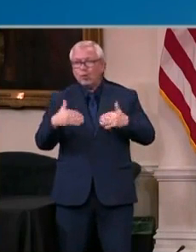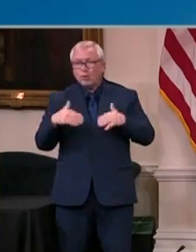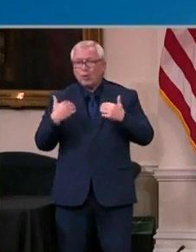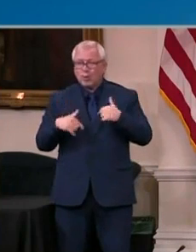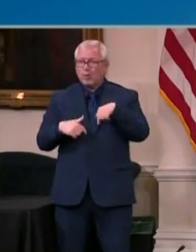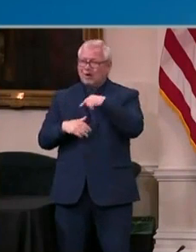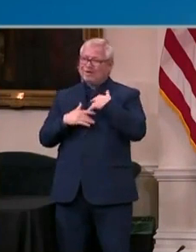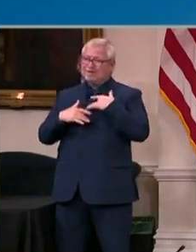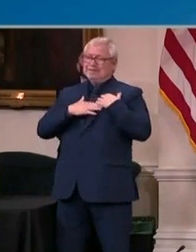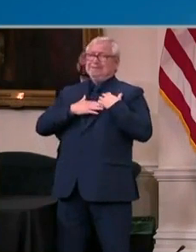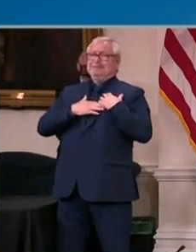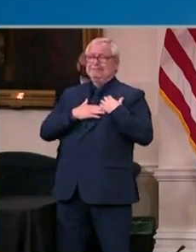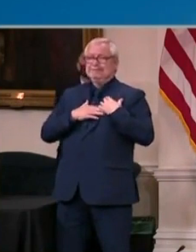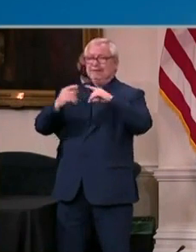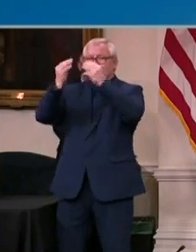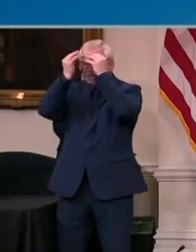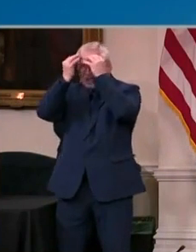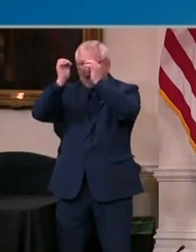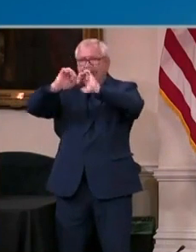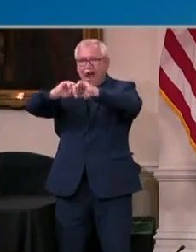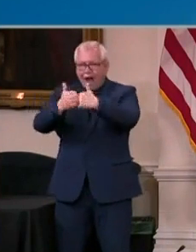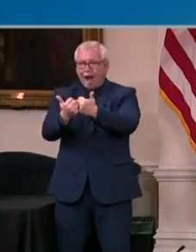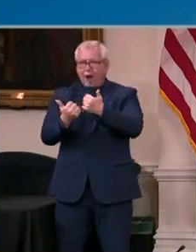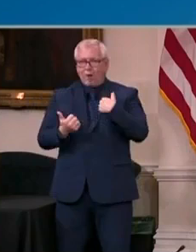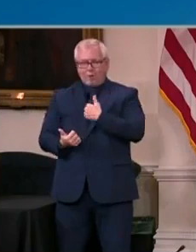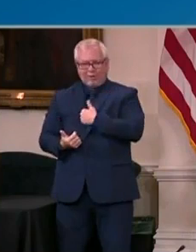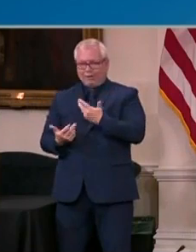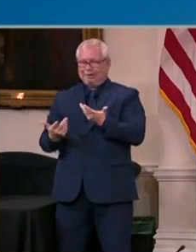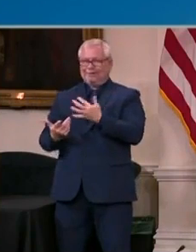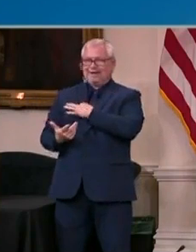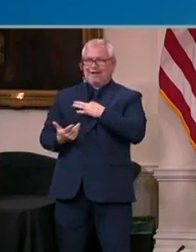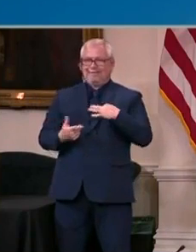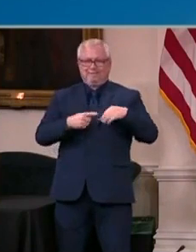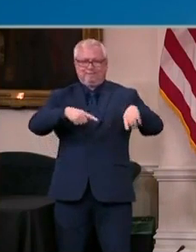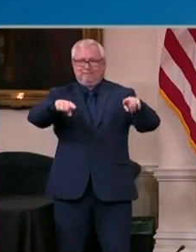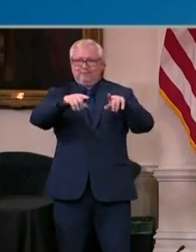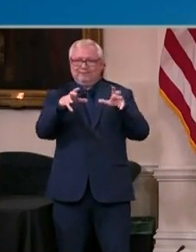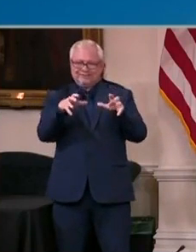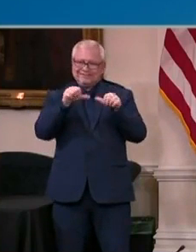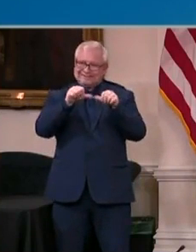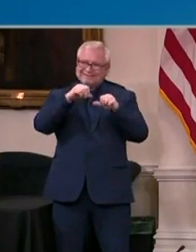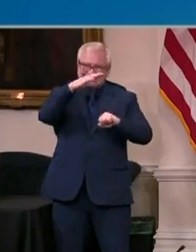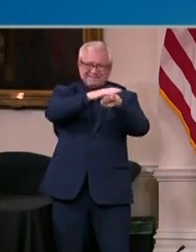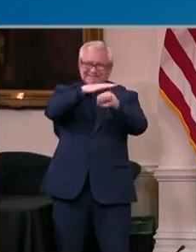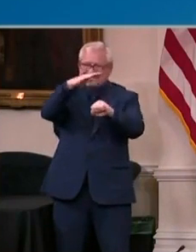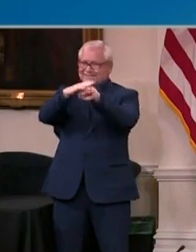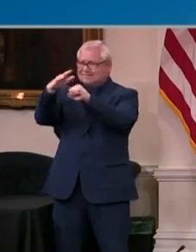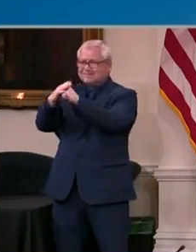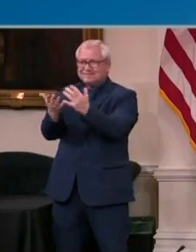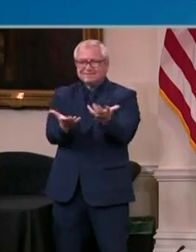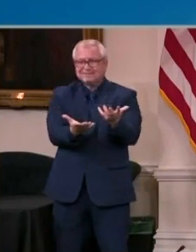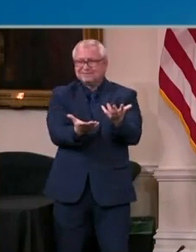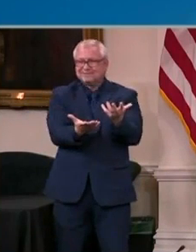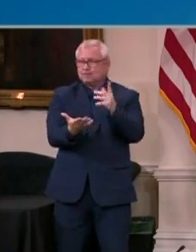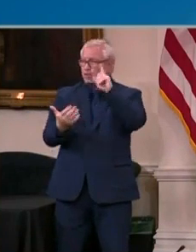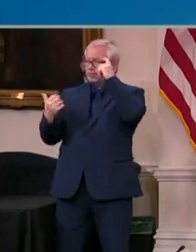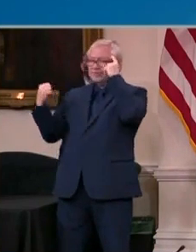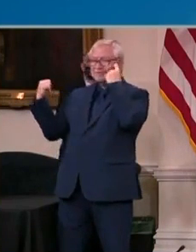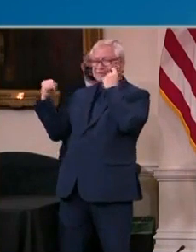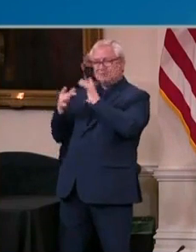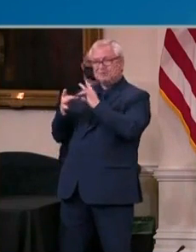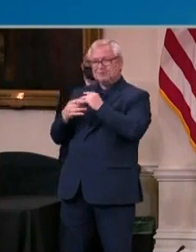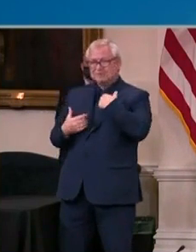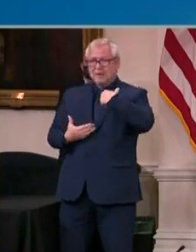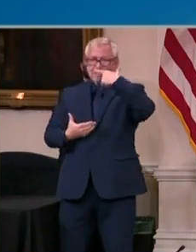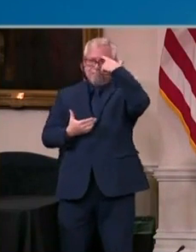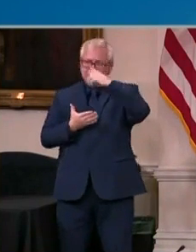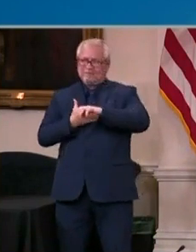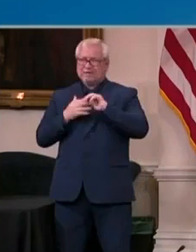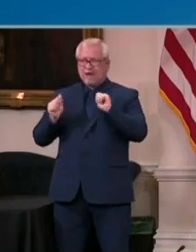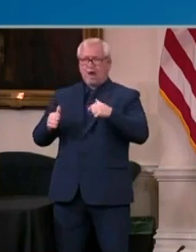THAT SAID, THOSE HEROES ARE STRETCHED THIN AND WE NEED TO THIN INNOVATEIVELY ON HOW TO ADDRESS CONSTRAINTS.